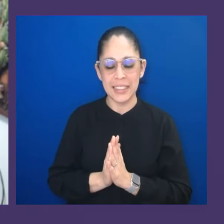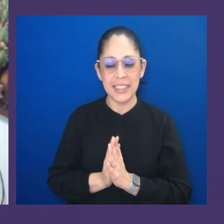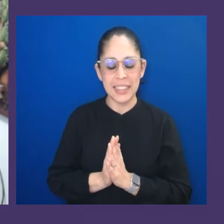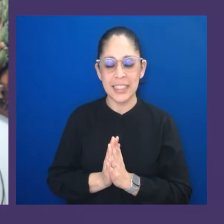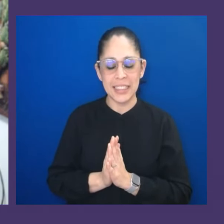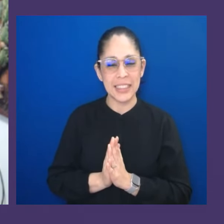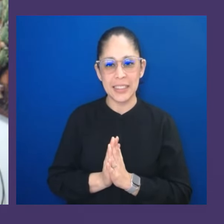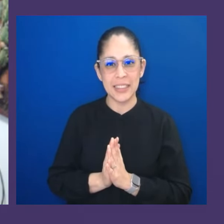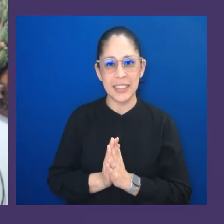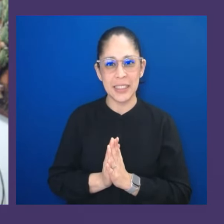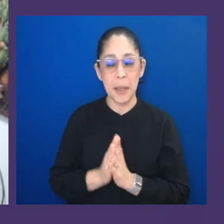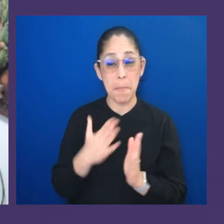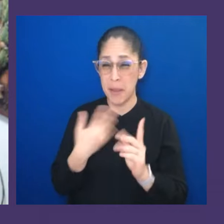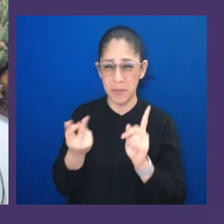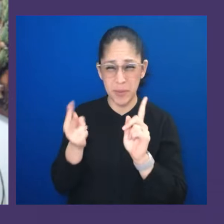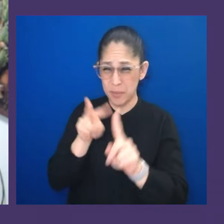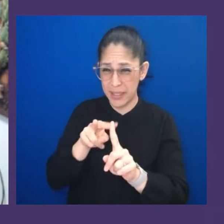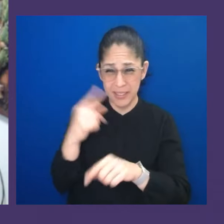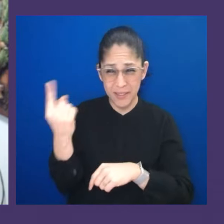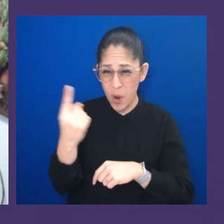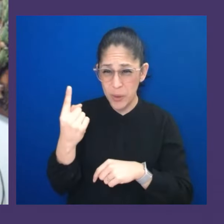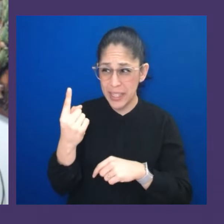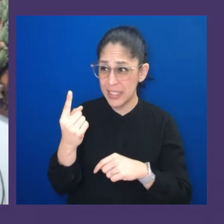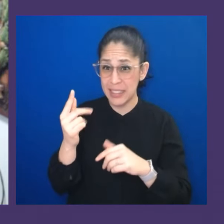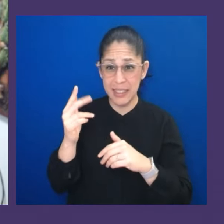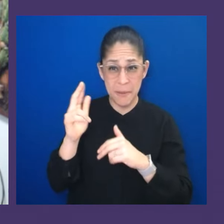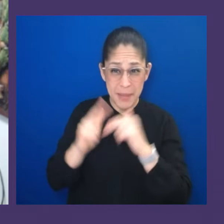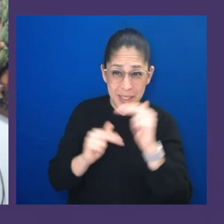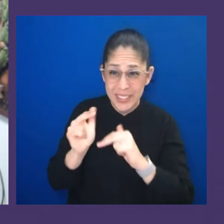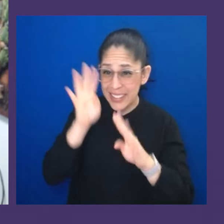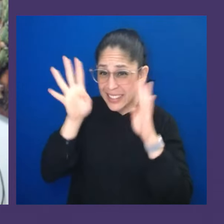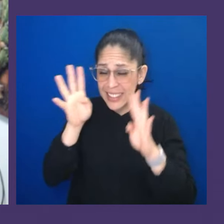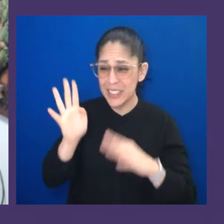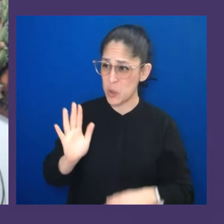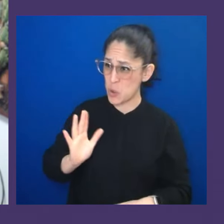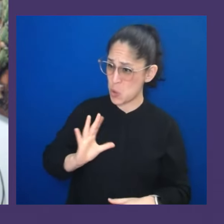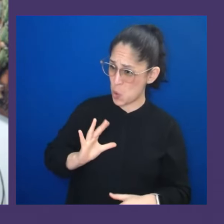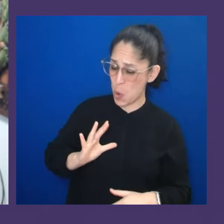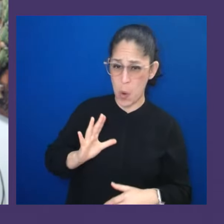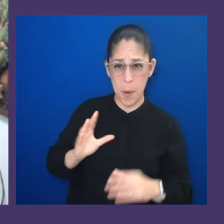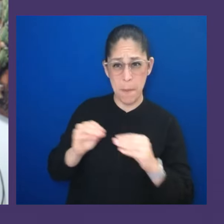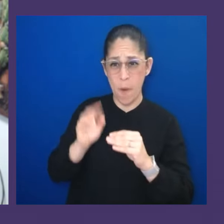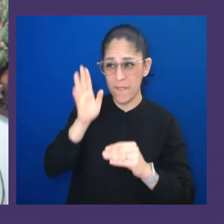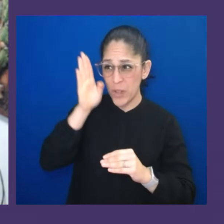as building cool, futuristic technology. But three years ago,